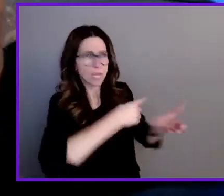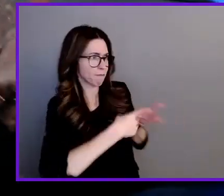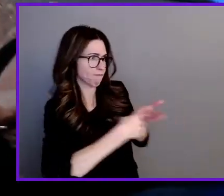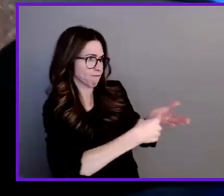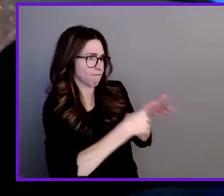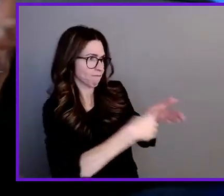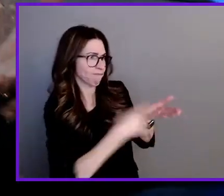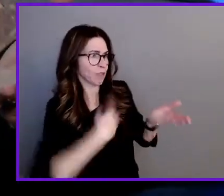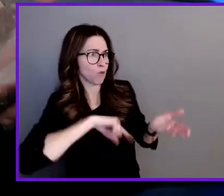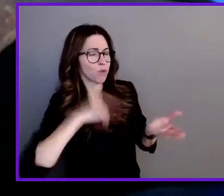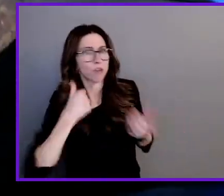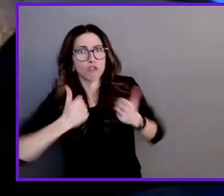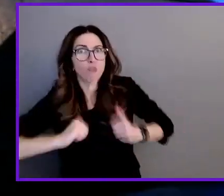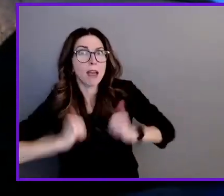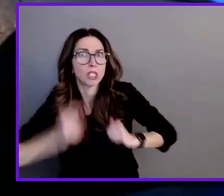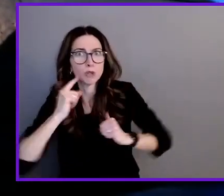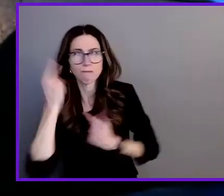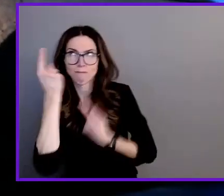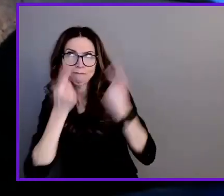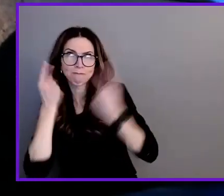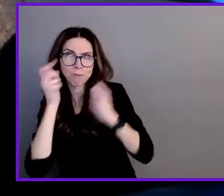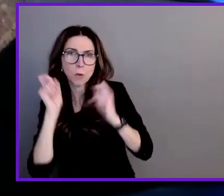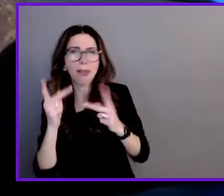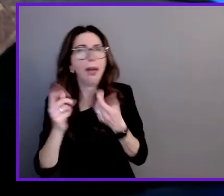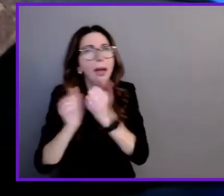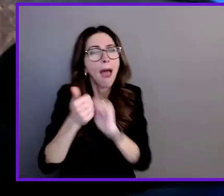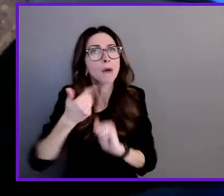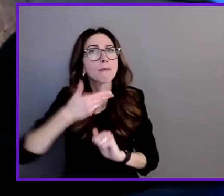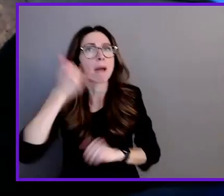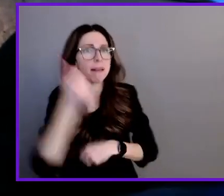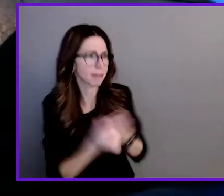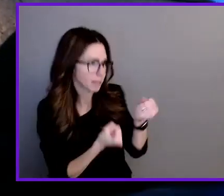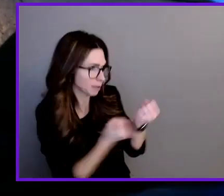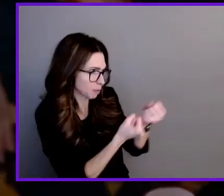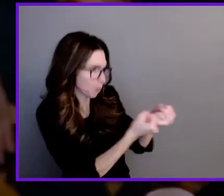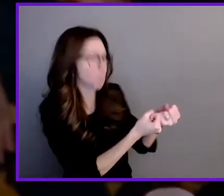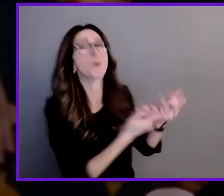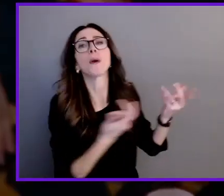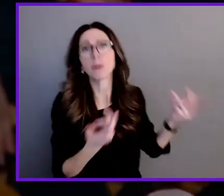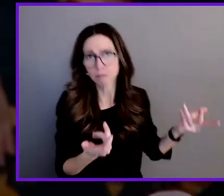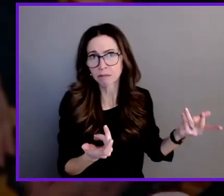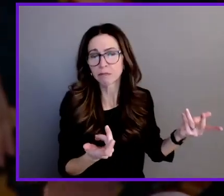avenues that are currently available through the program components.